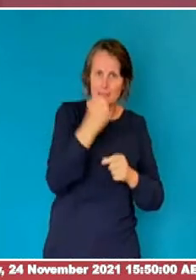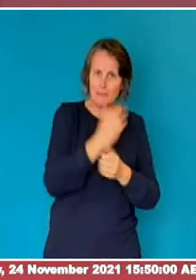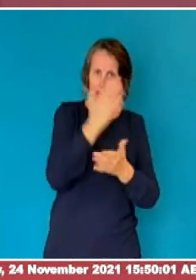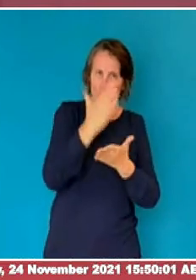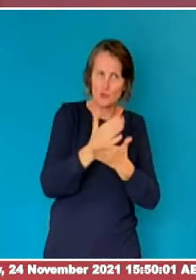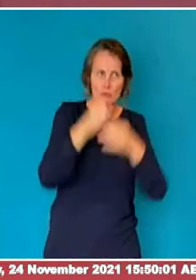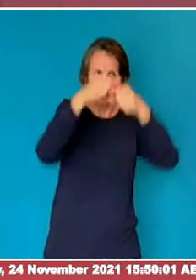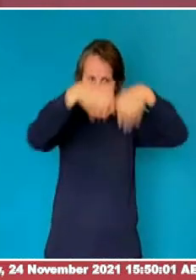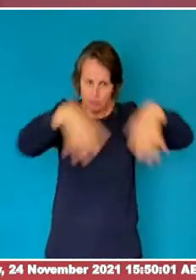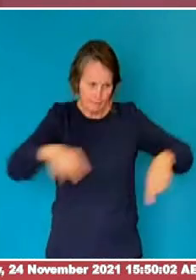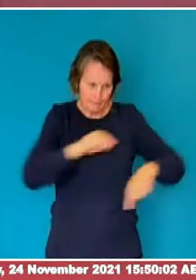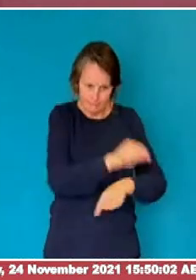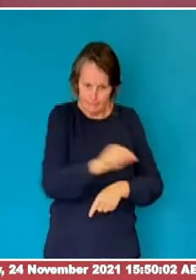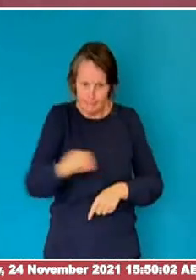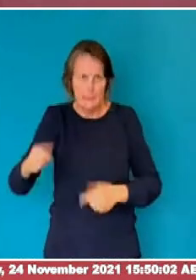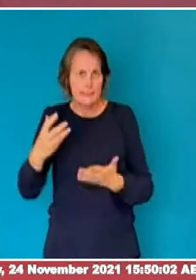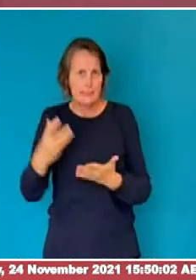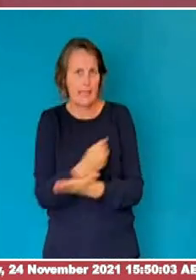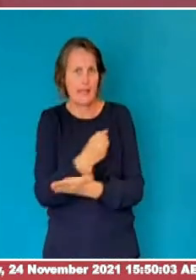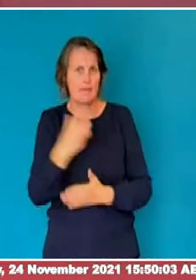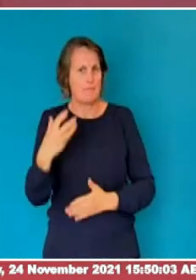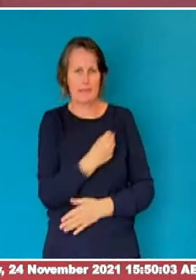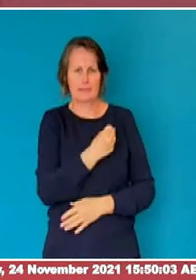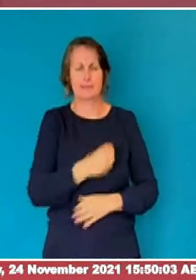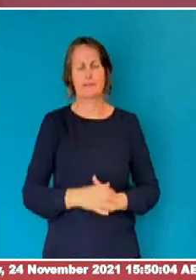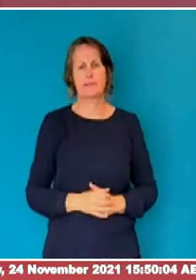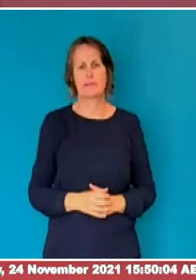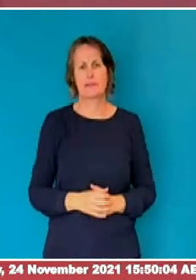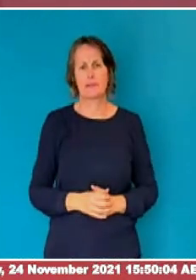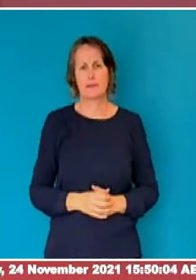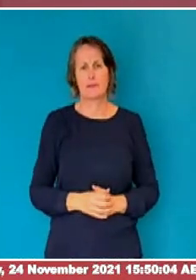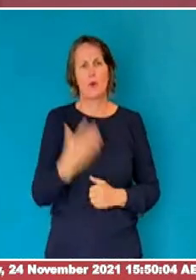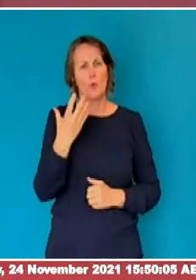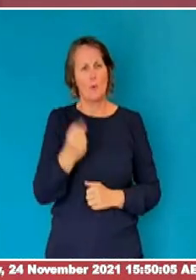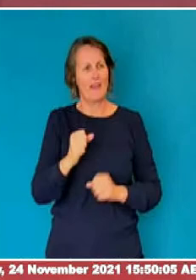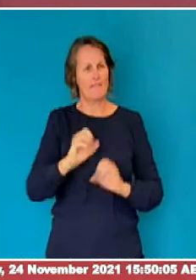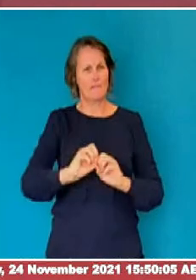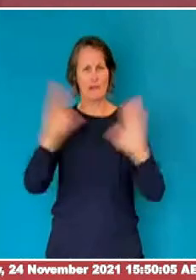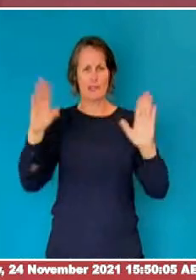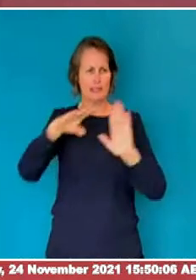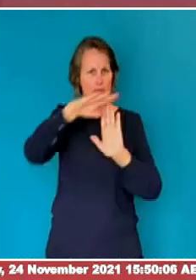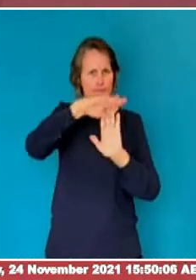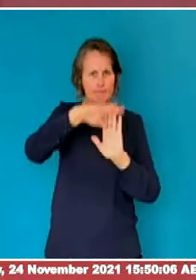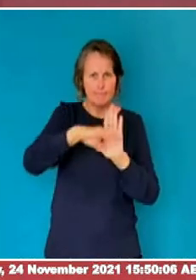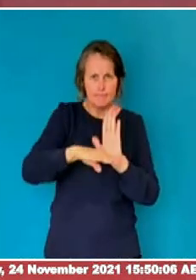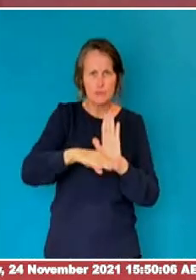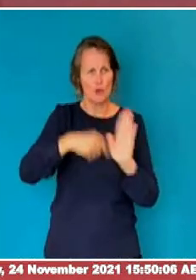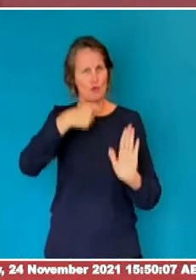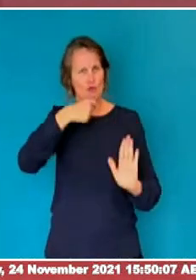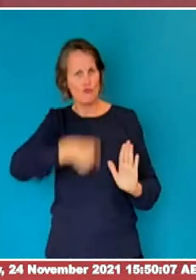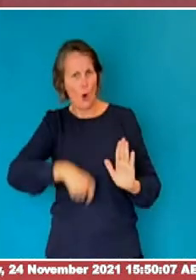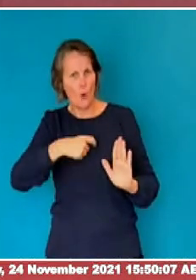And we've got clear roles and regulations, rules and regulations around what we expect